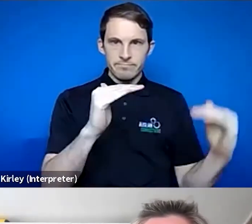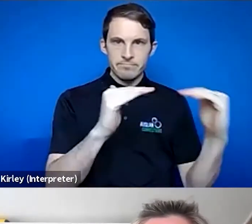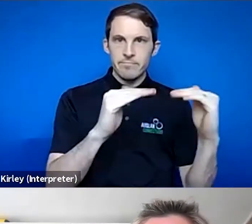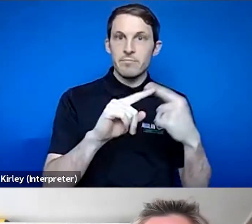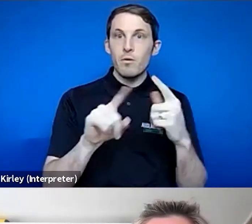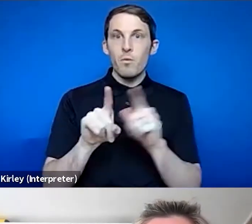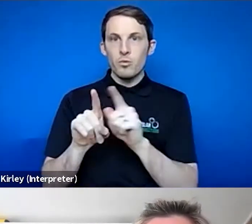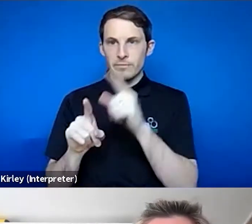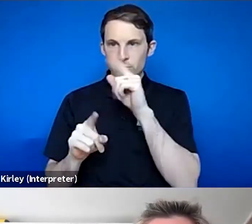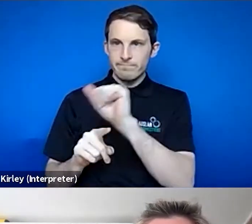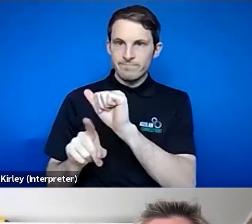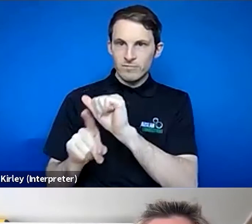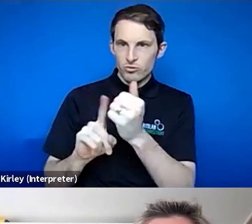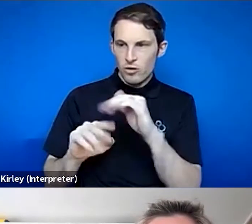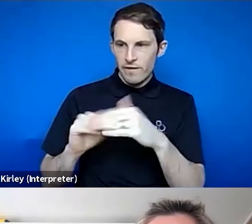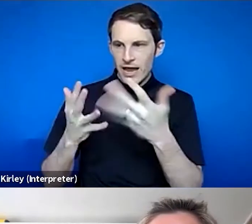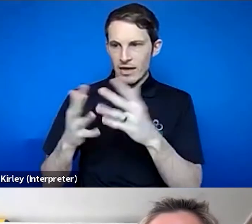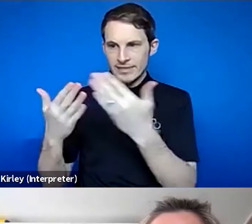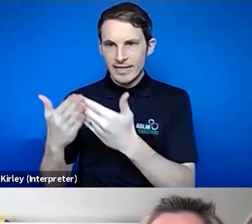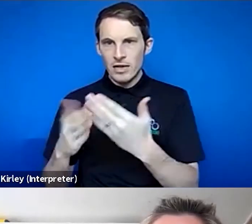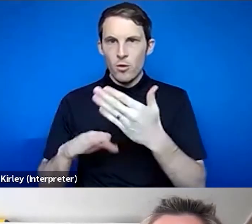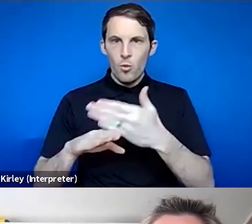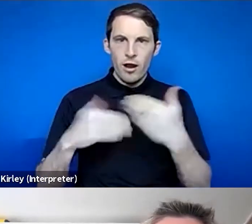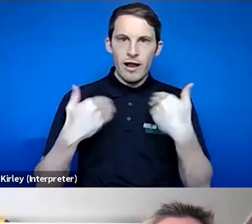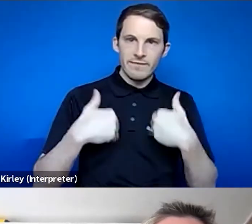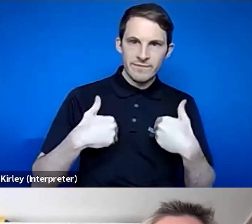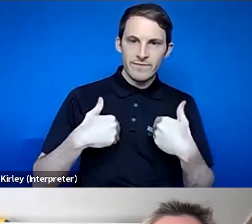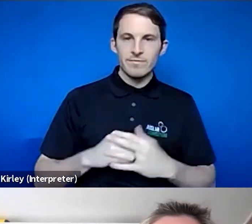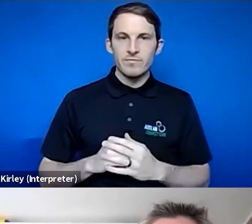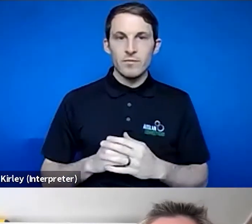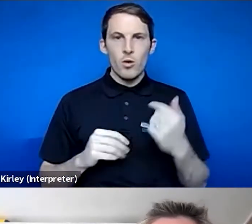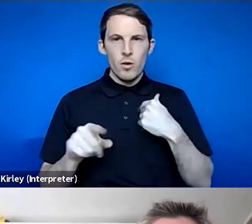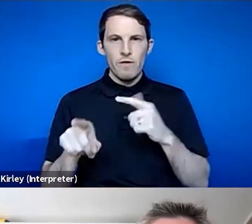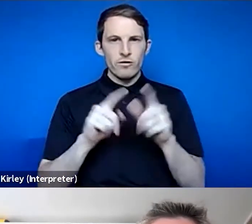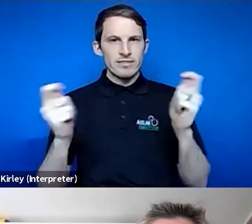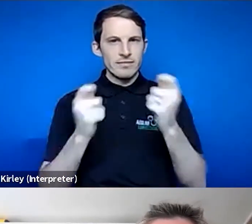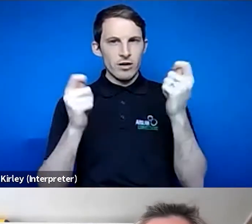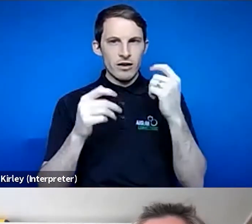study, work and live. We learnt to celebrate and learn from the resilience and leadership